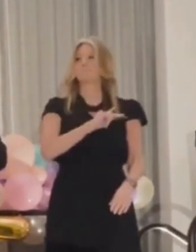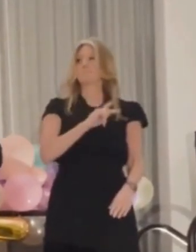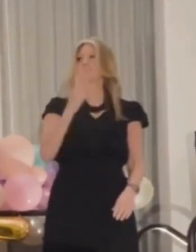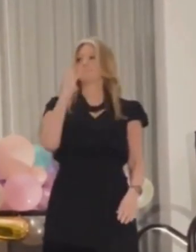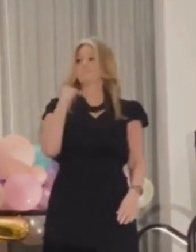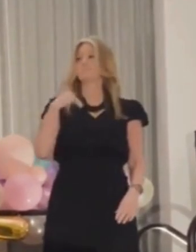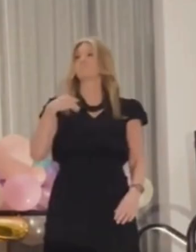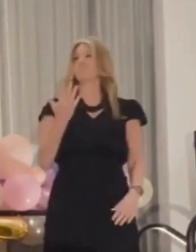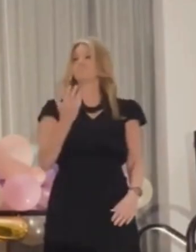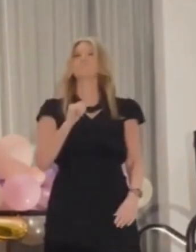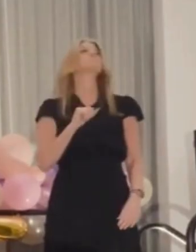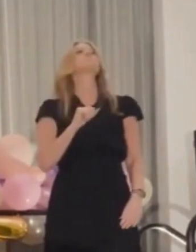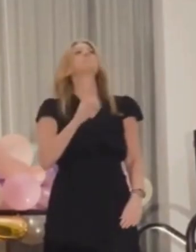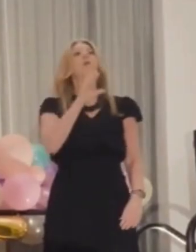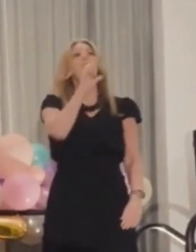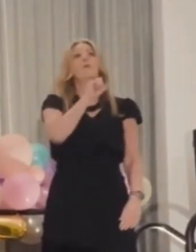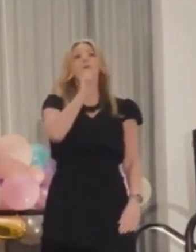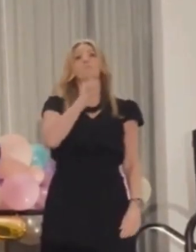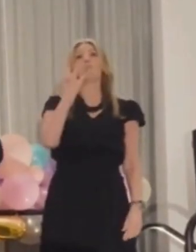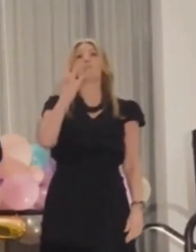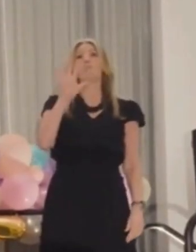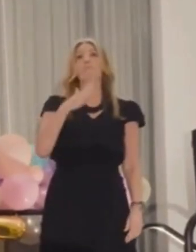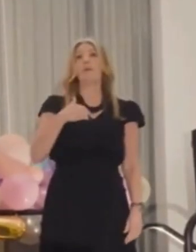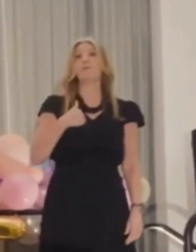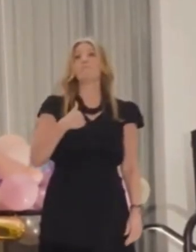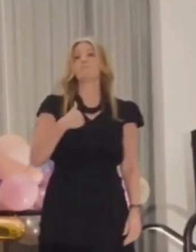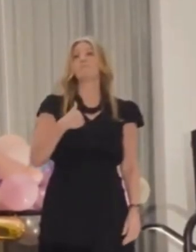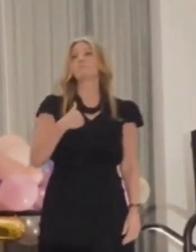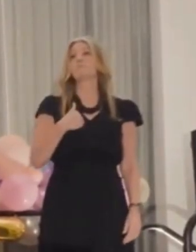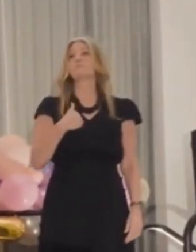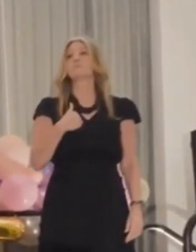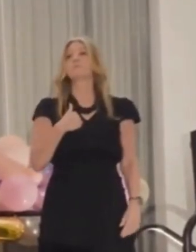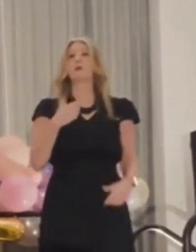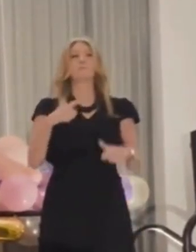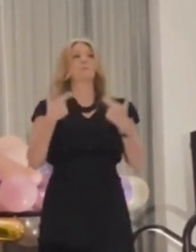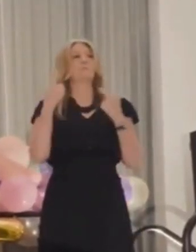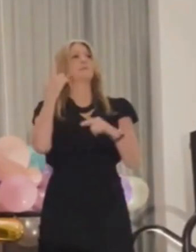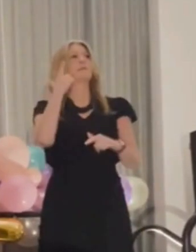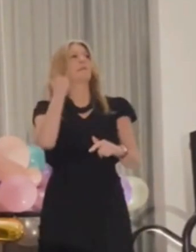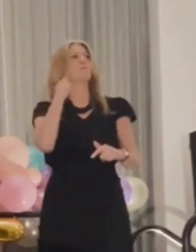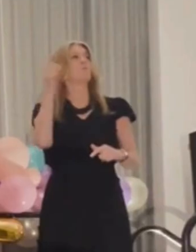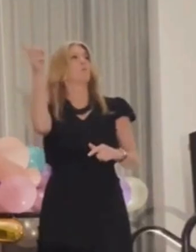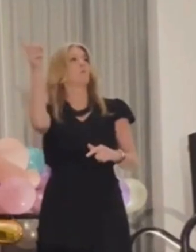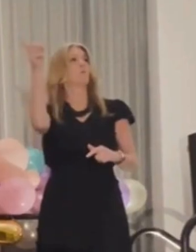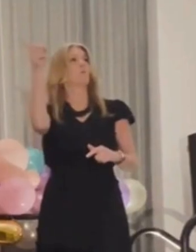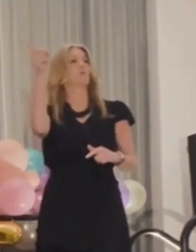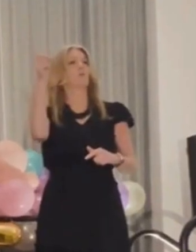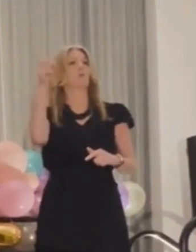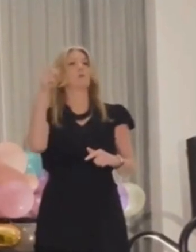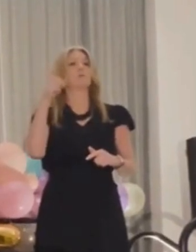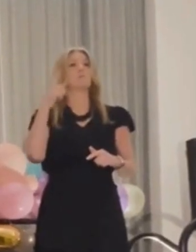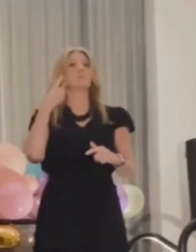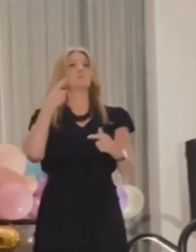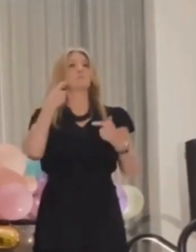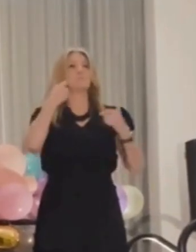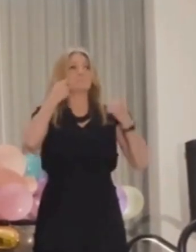So, at age 35 I was working in California. And I lost my hearing over night.